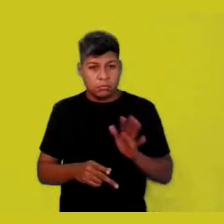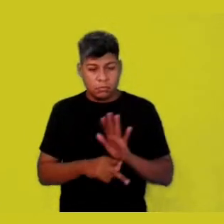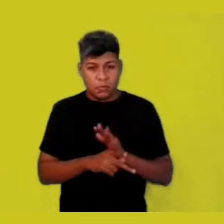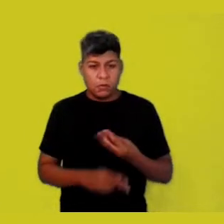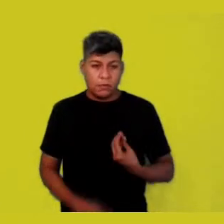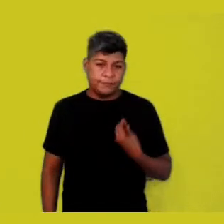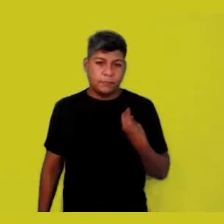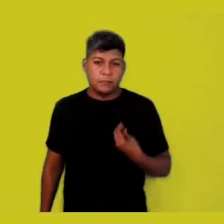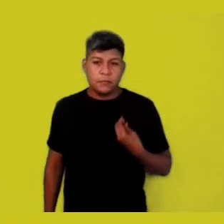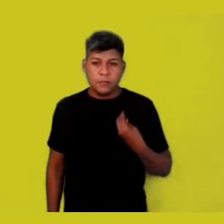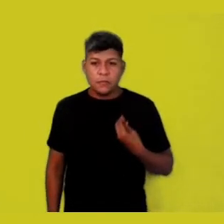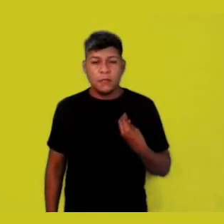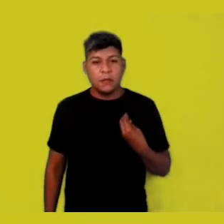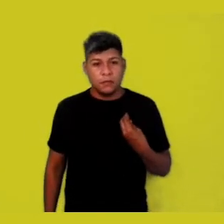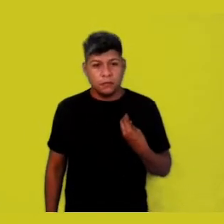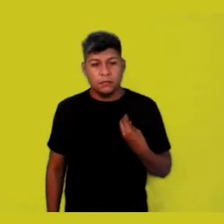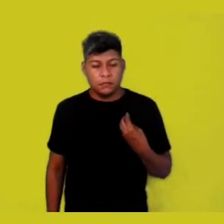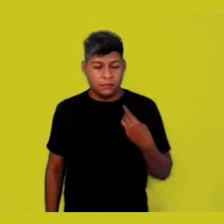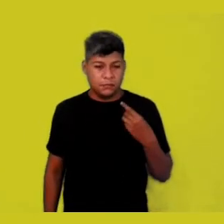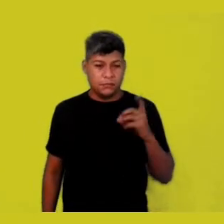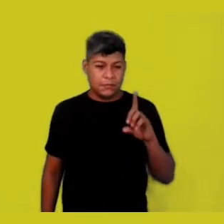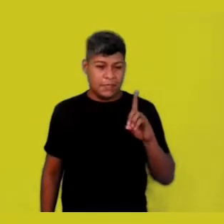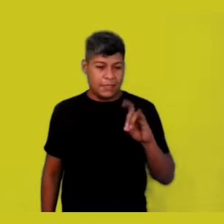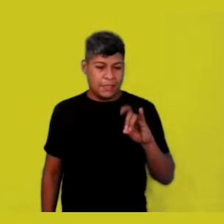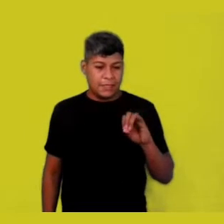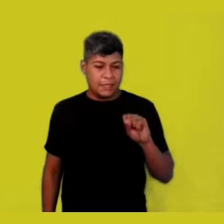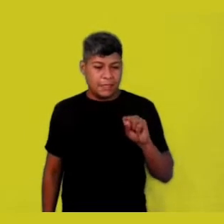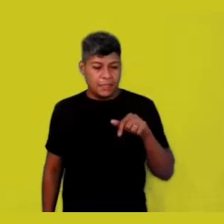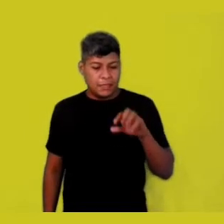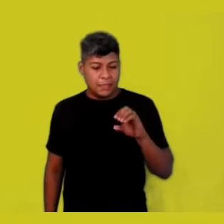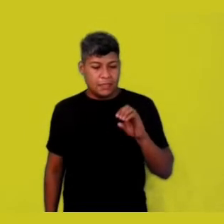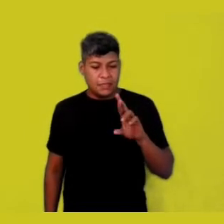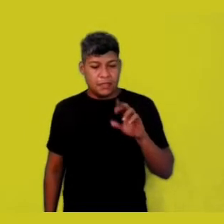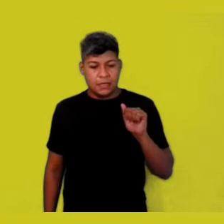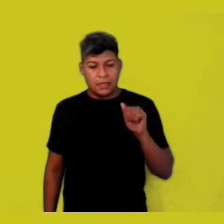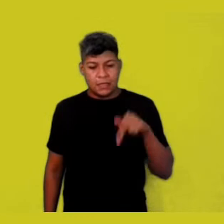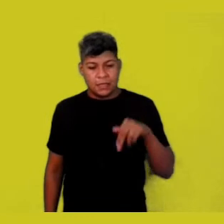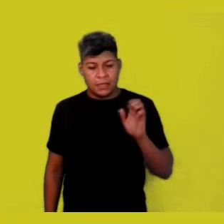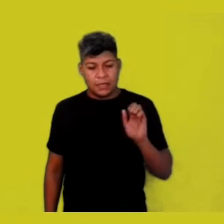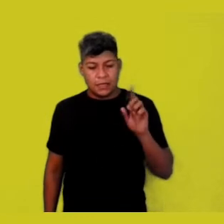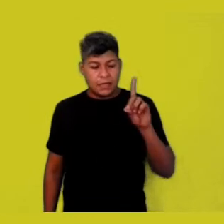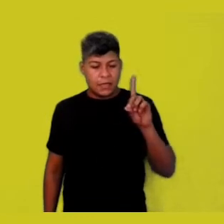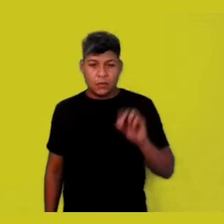of the Krenak and his, and he said, “A yard, to me, is a place